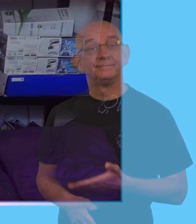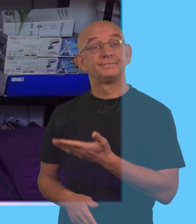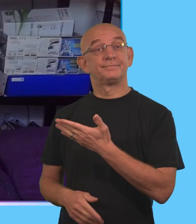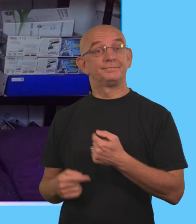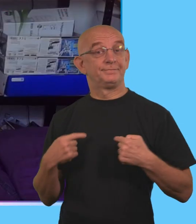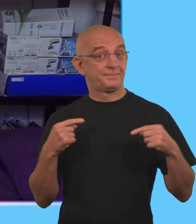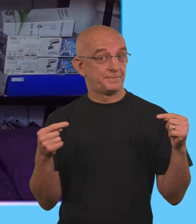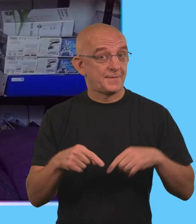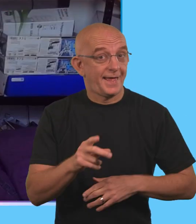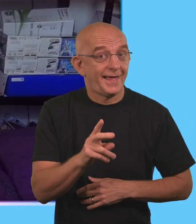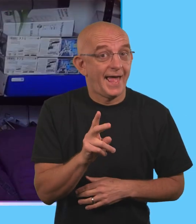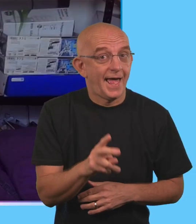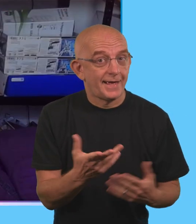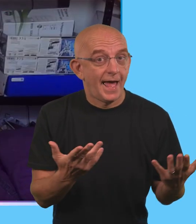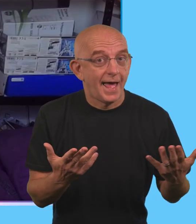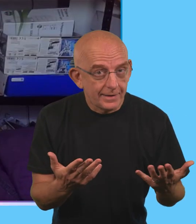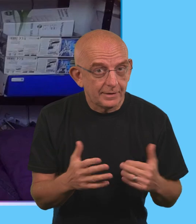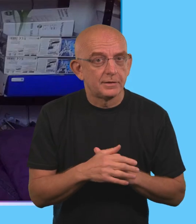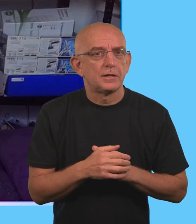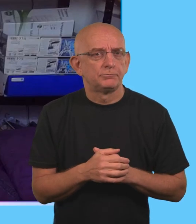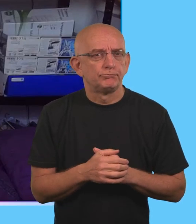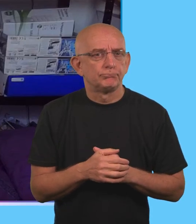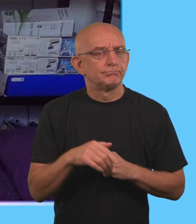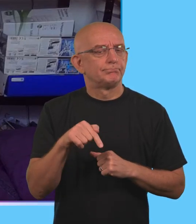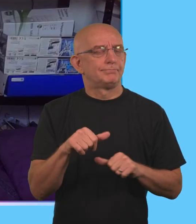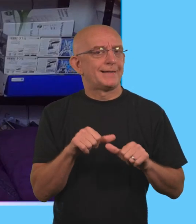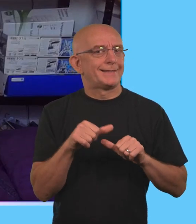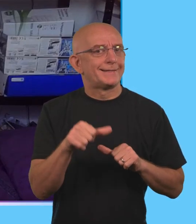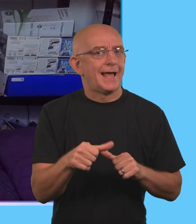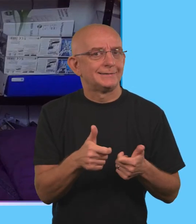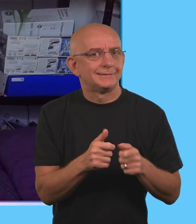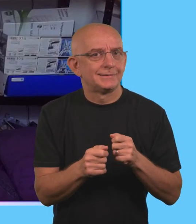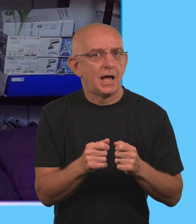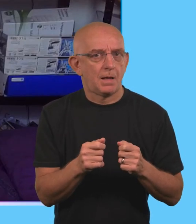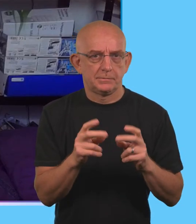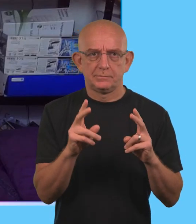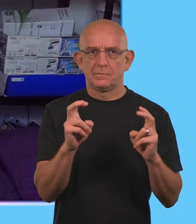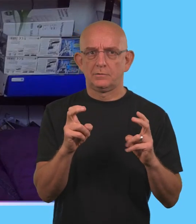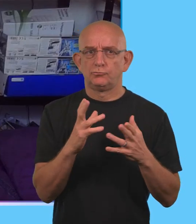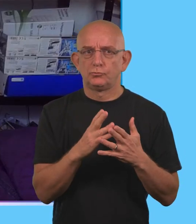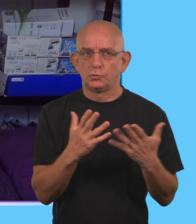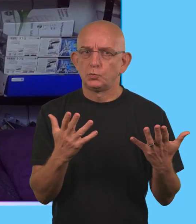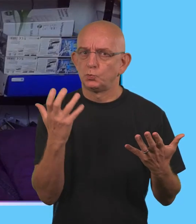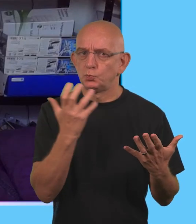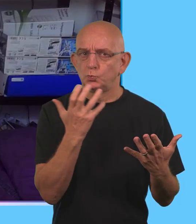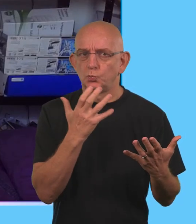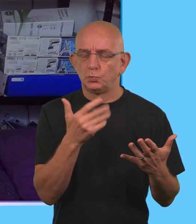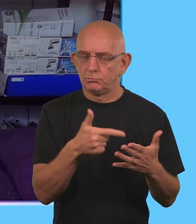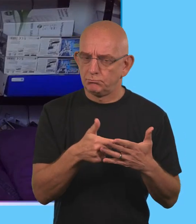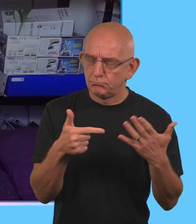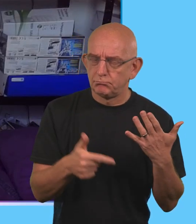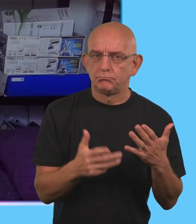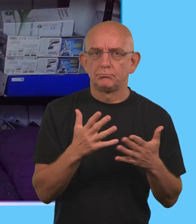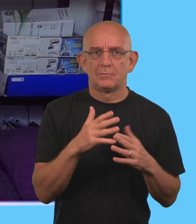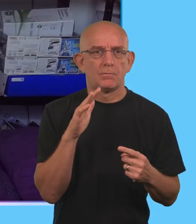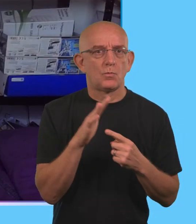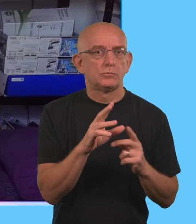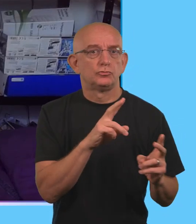Hi everyone, Laura here again. This next game is a title I think is tackling a deeply important topic,